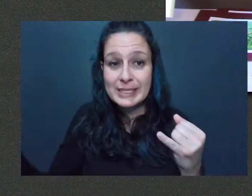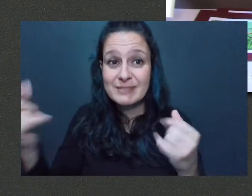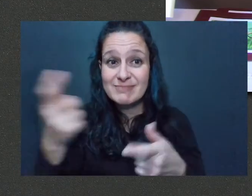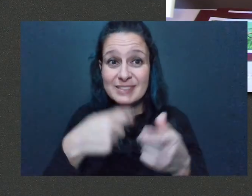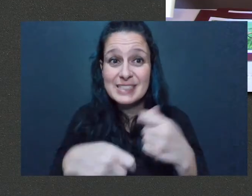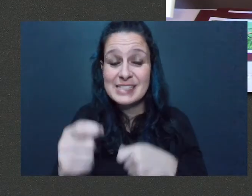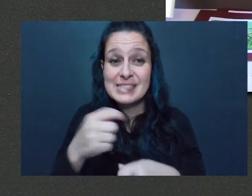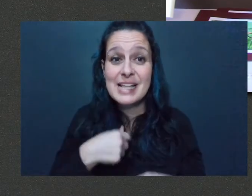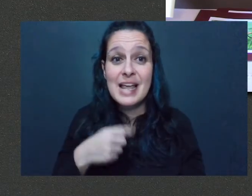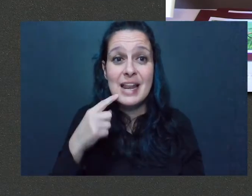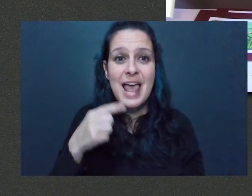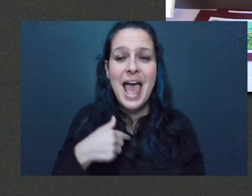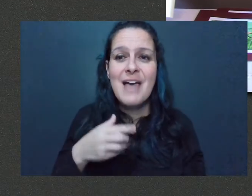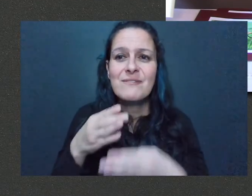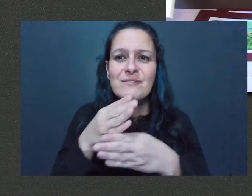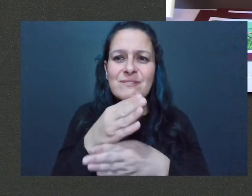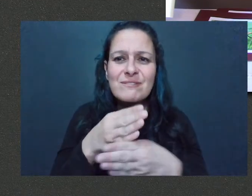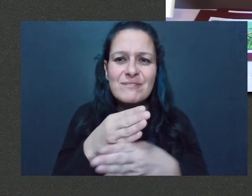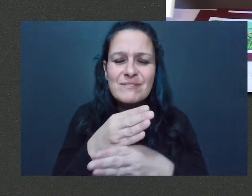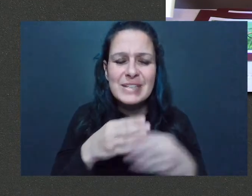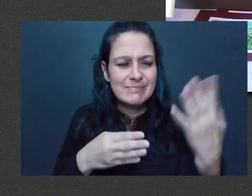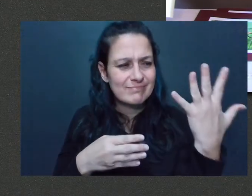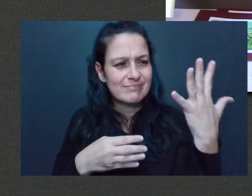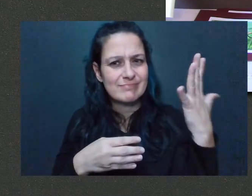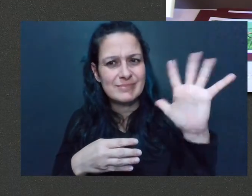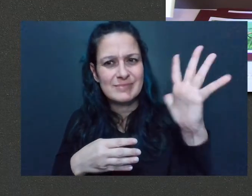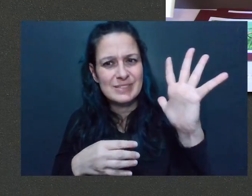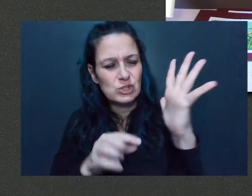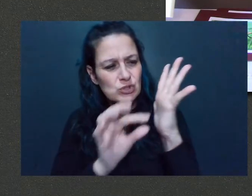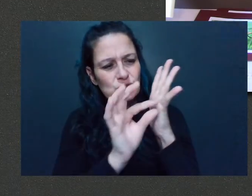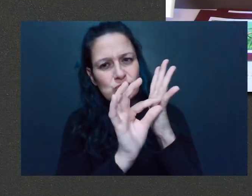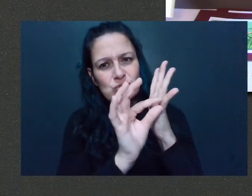they take the toilet paper roll